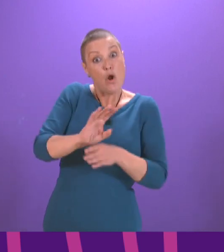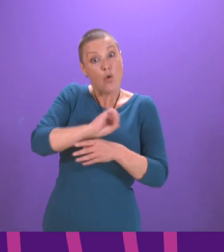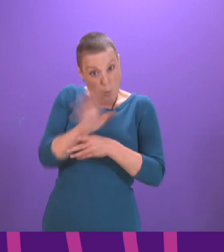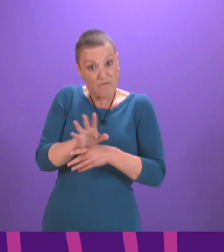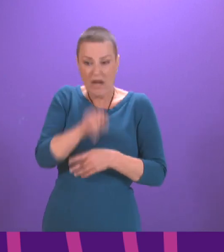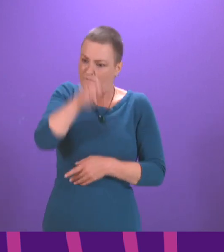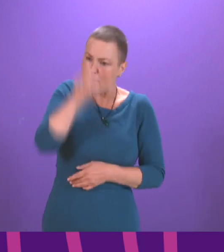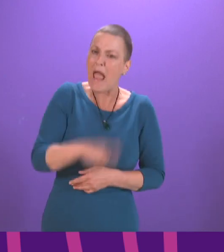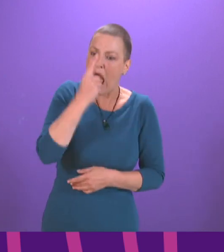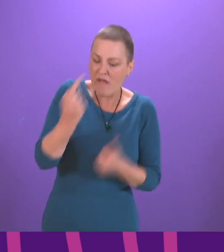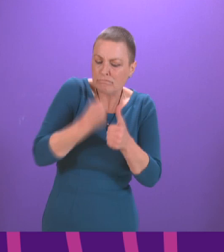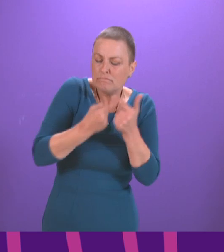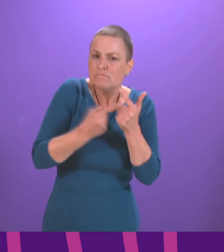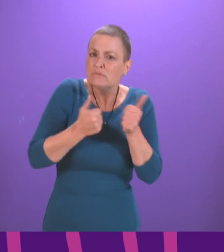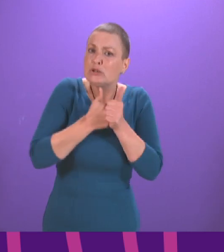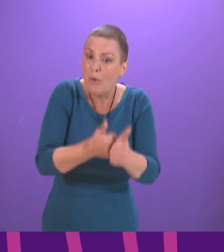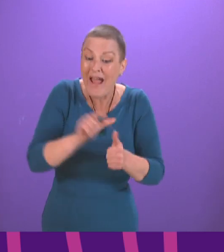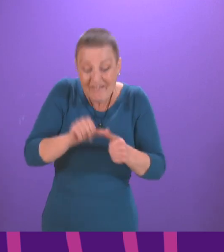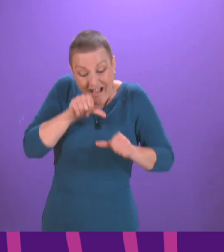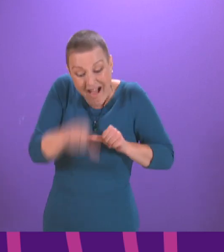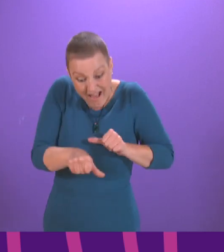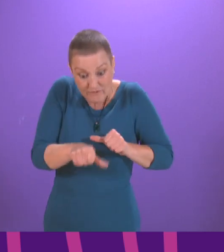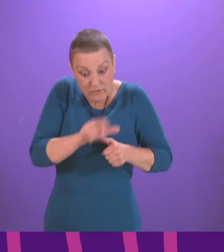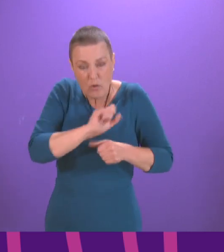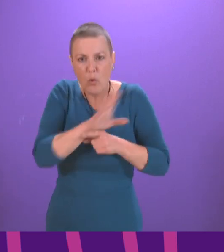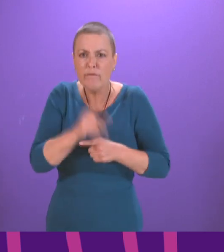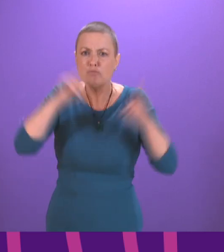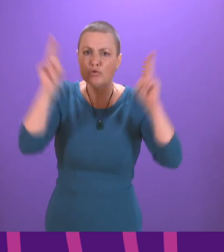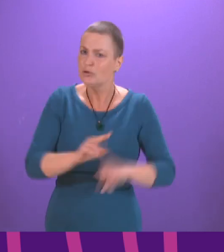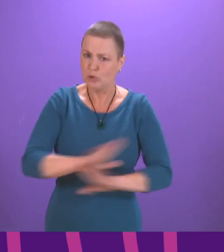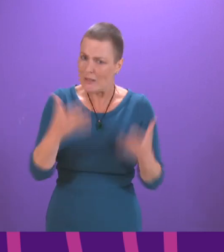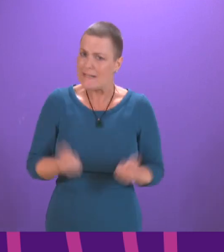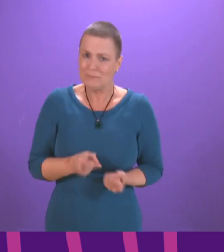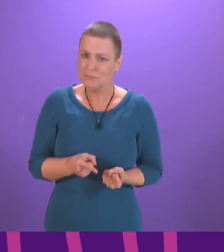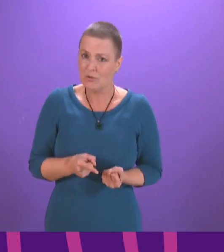pre-Covid is unacceptable? What action will she take to ensure that support is not reduced